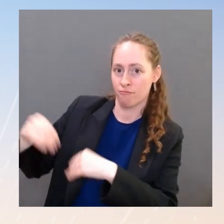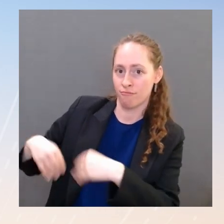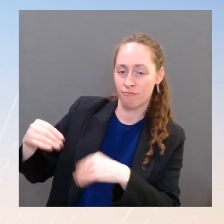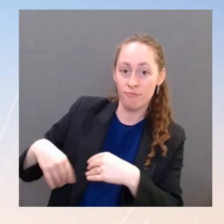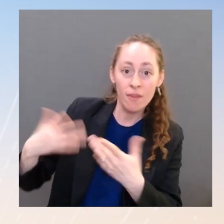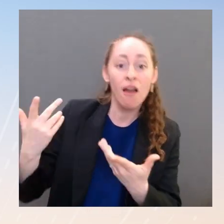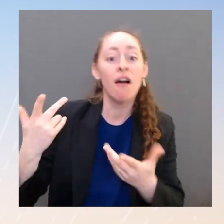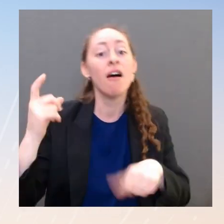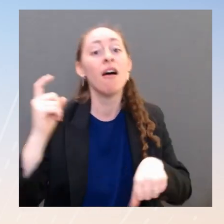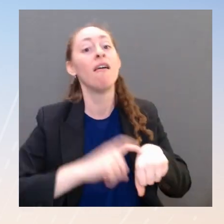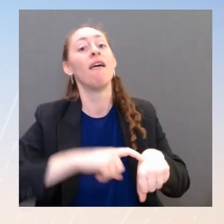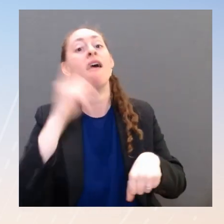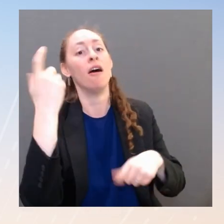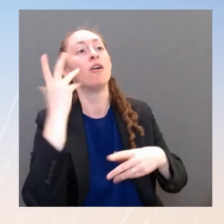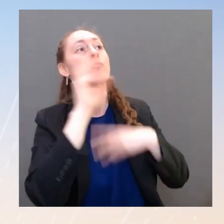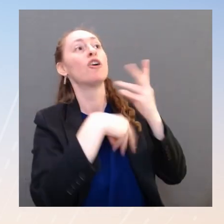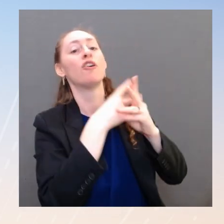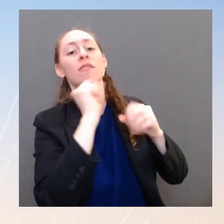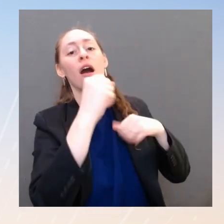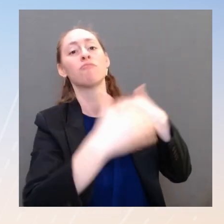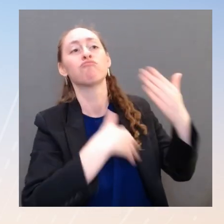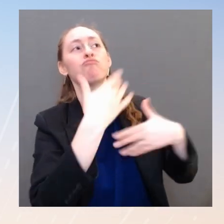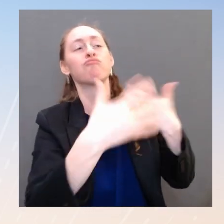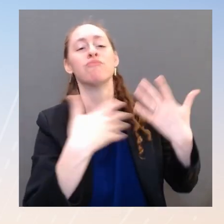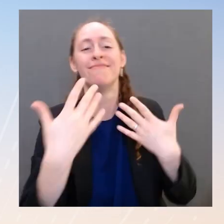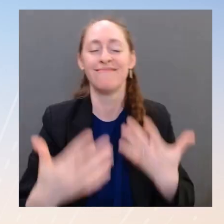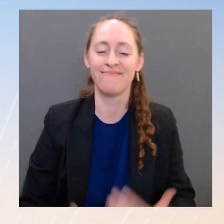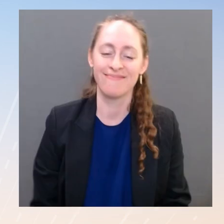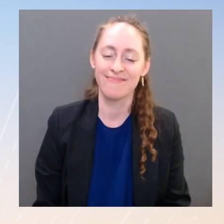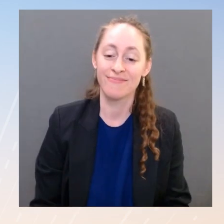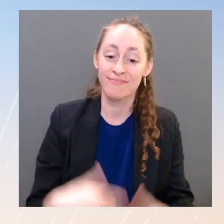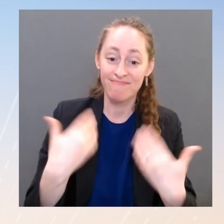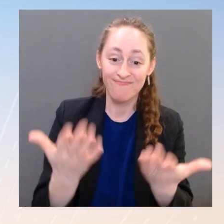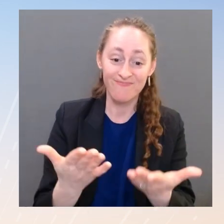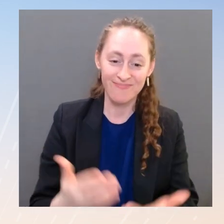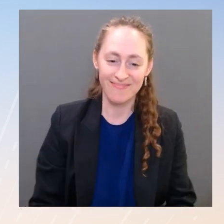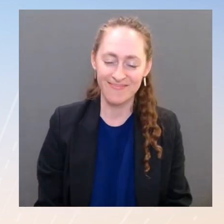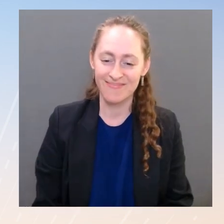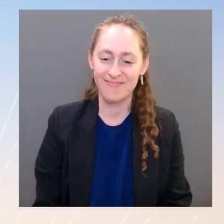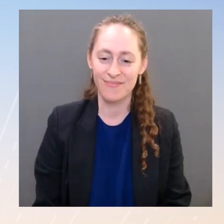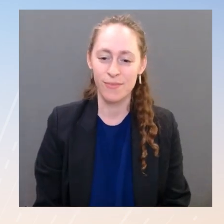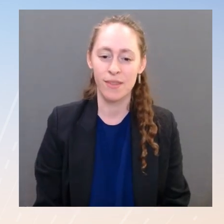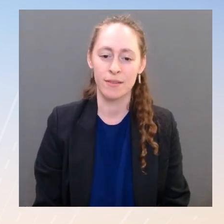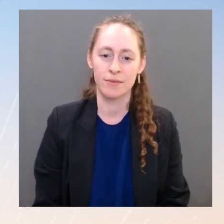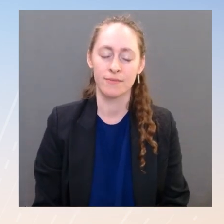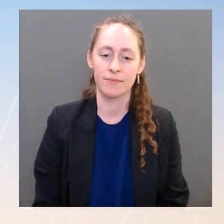So, analysts say that Russia's war in Ukraine has depleted about a third of the Javelin stockpile in the U.S.